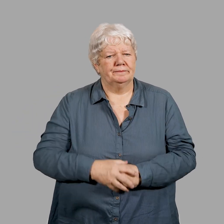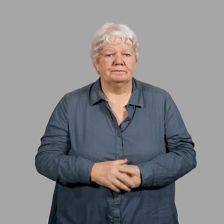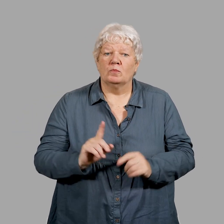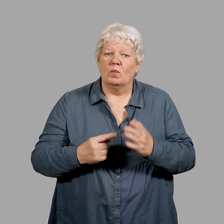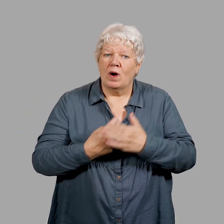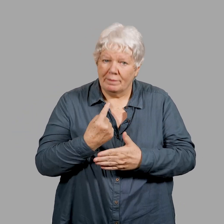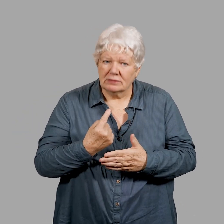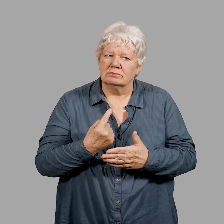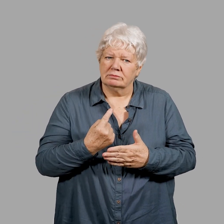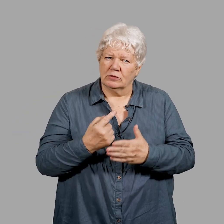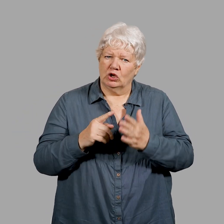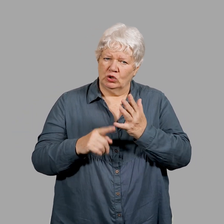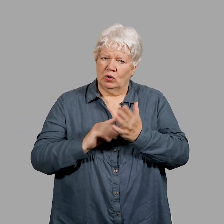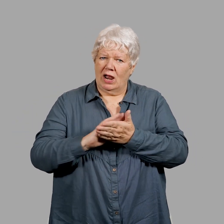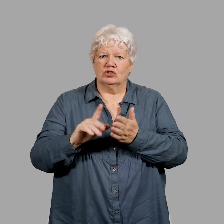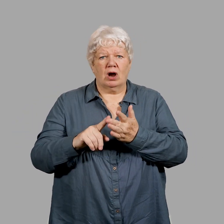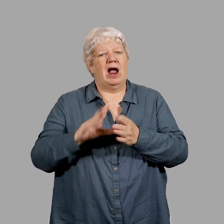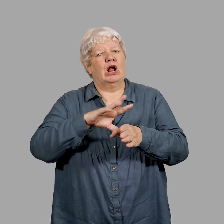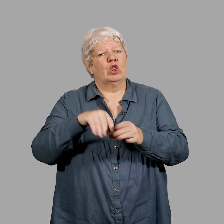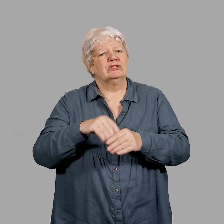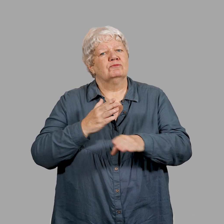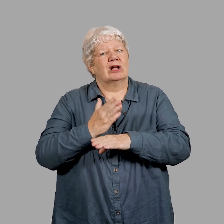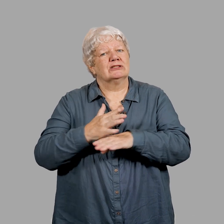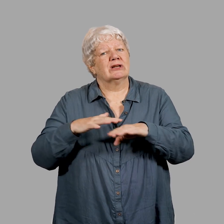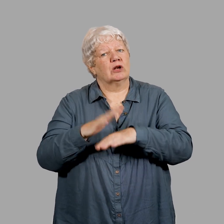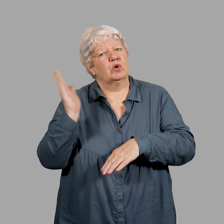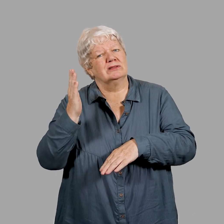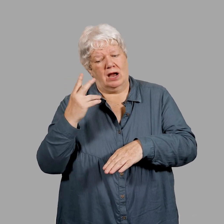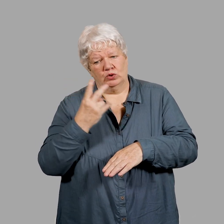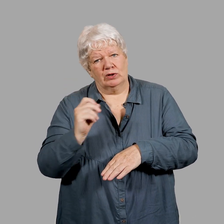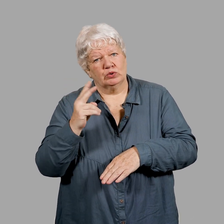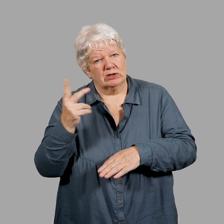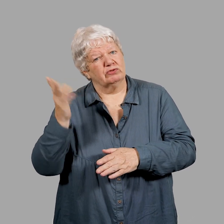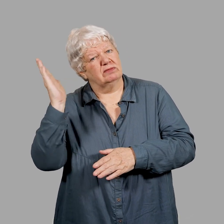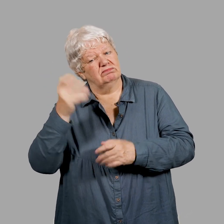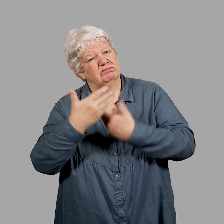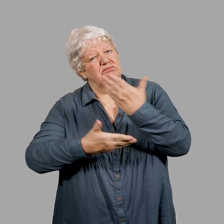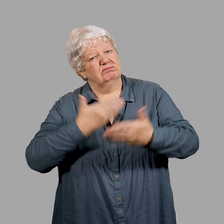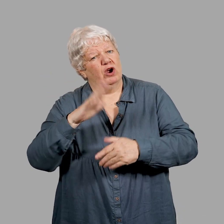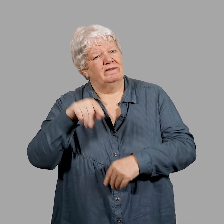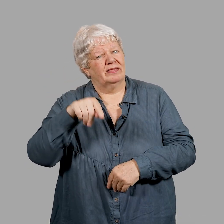Status: Presentation at UHI inclusive practitioners’ network day 2023.